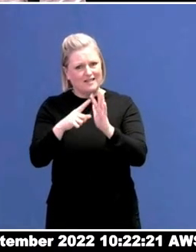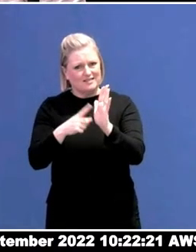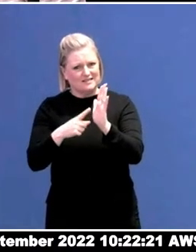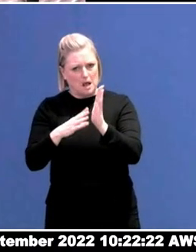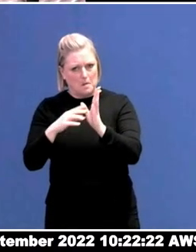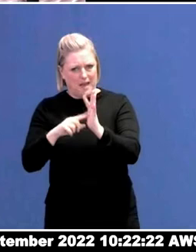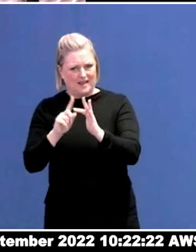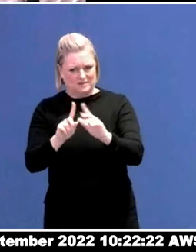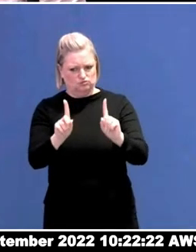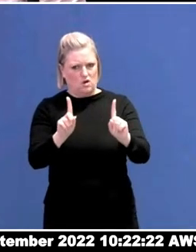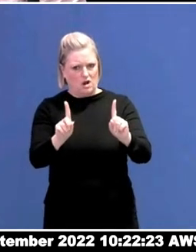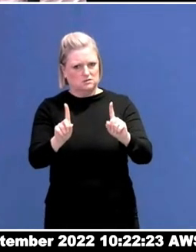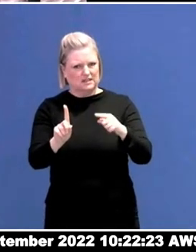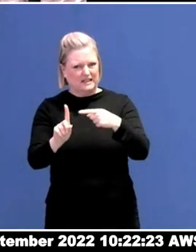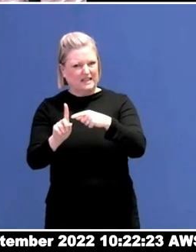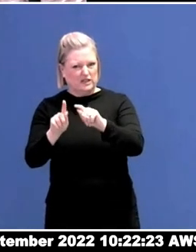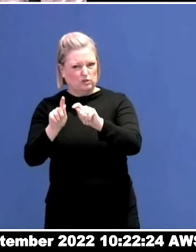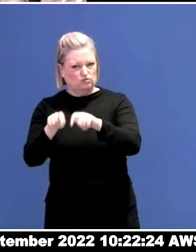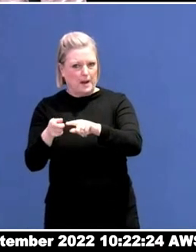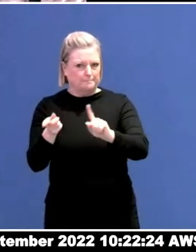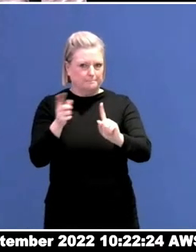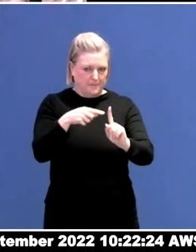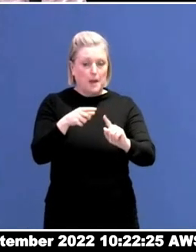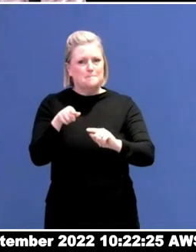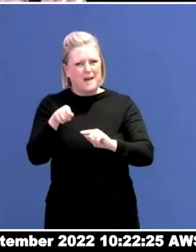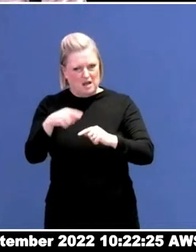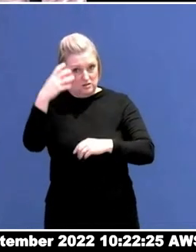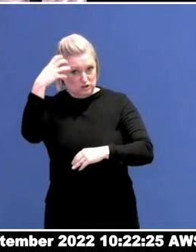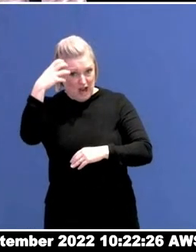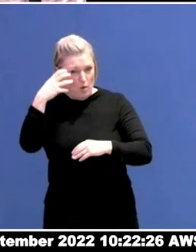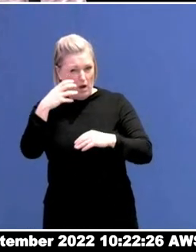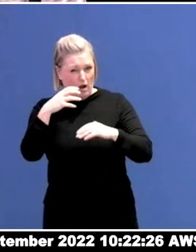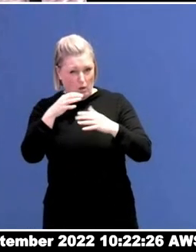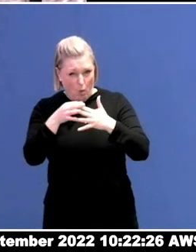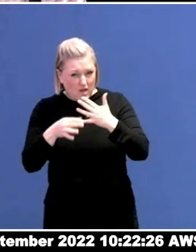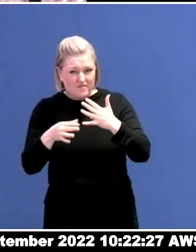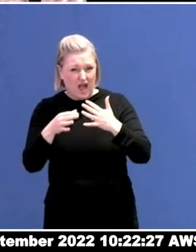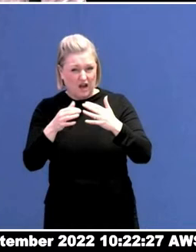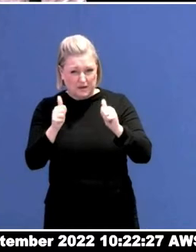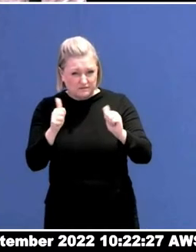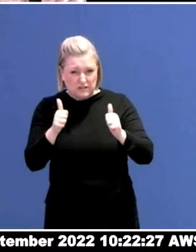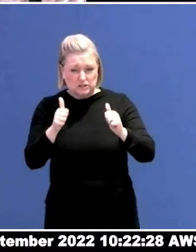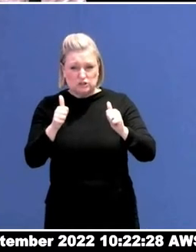called? TERRY: Not at that point on that day when that happened.